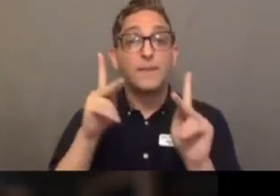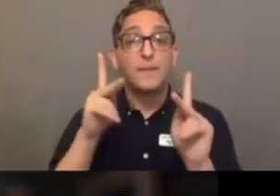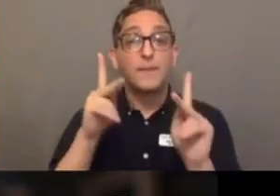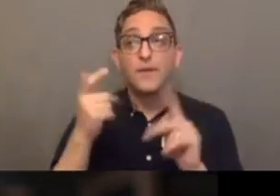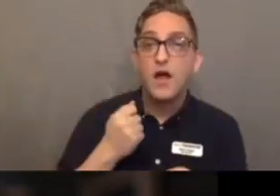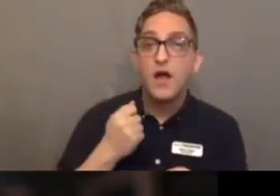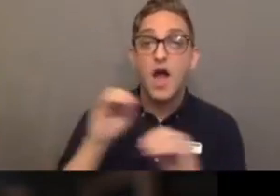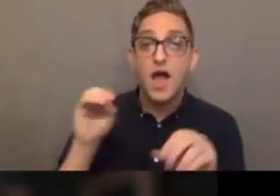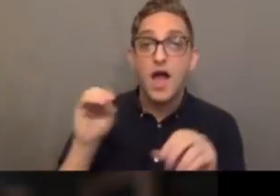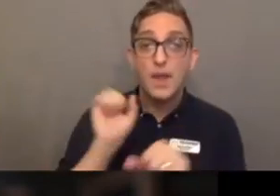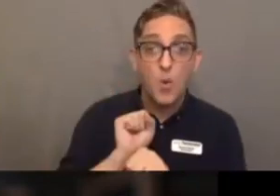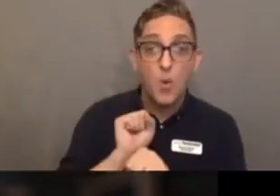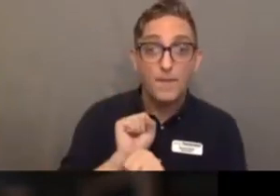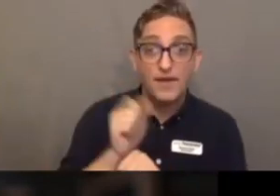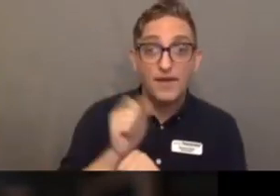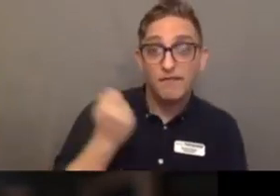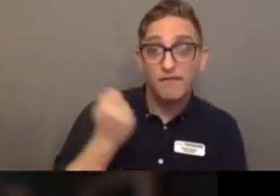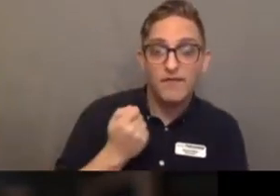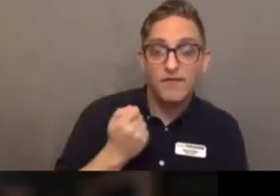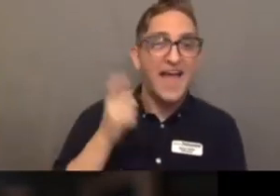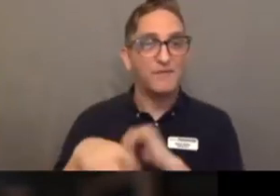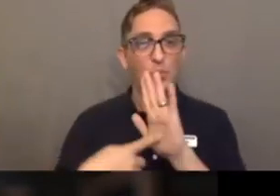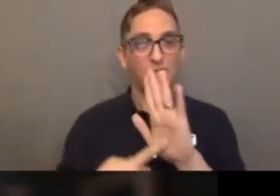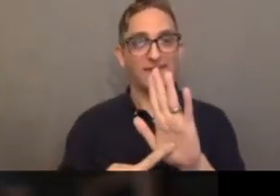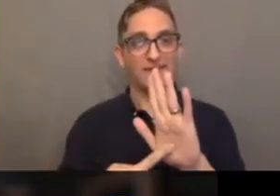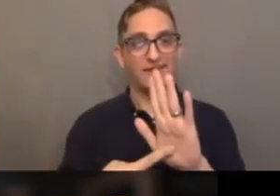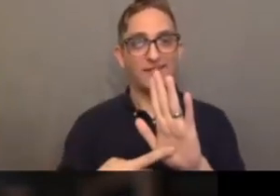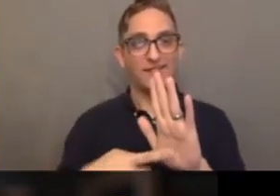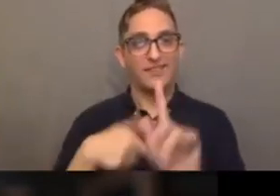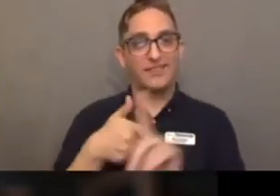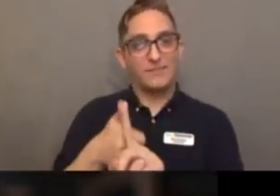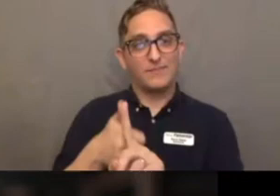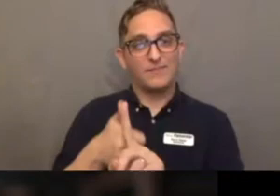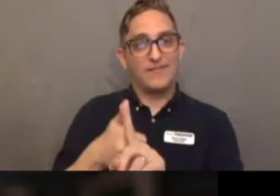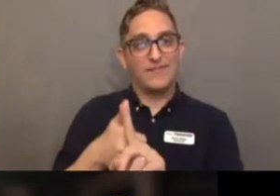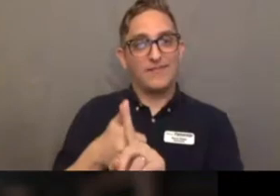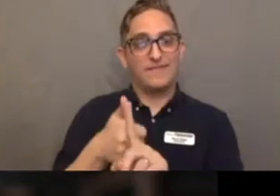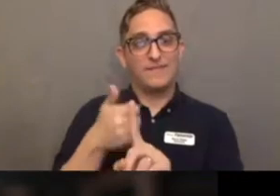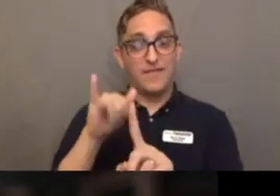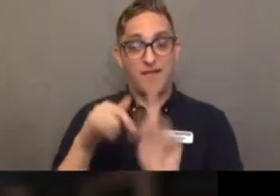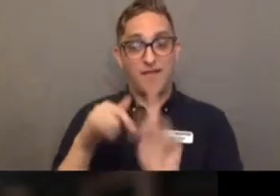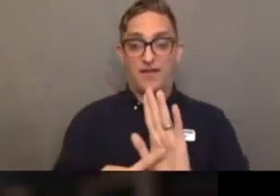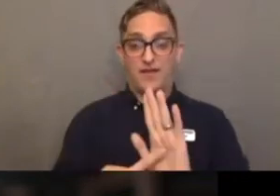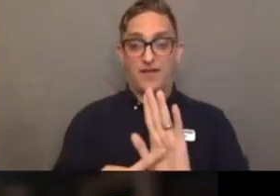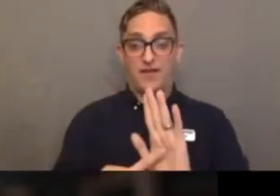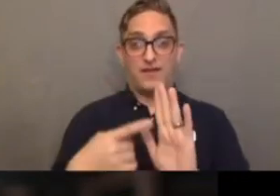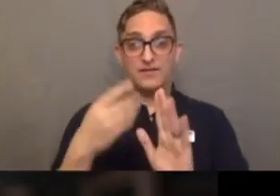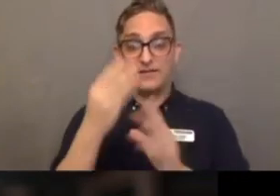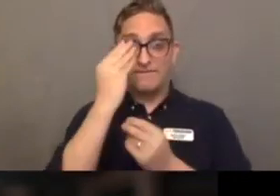they have to reveal themselves. And in the process of revealing themselves they may subject